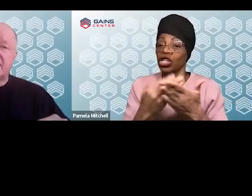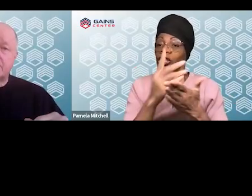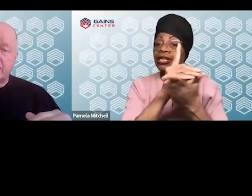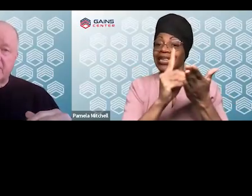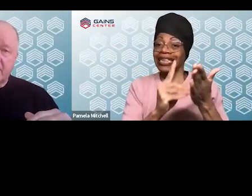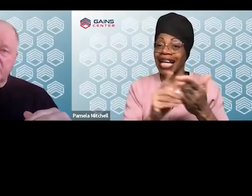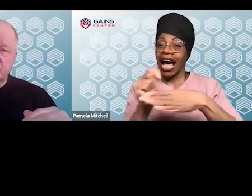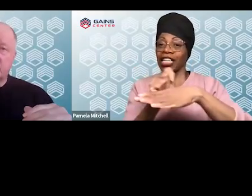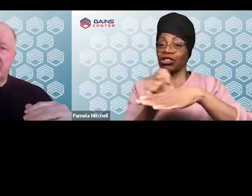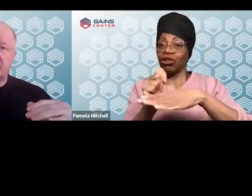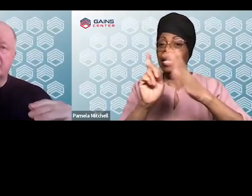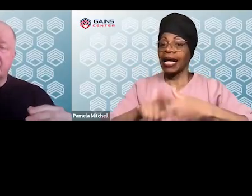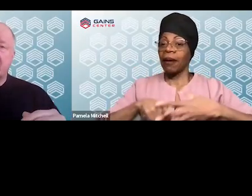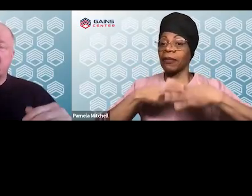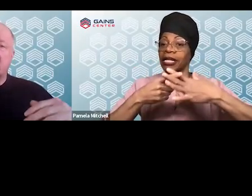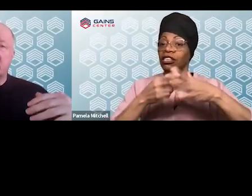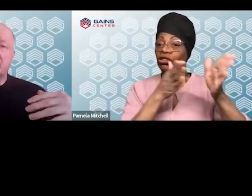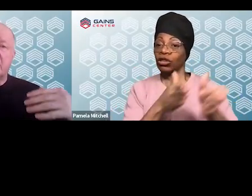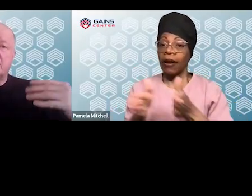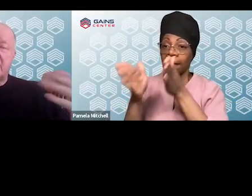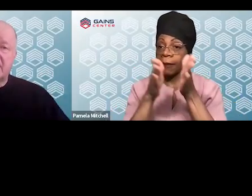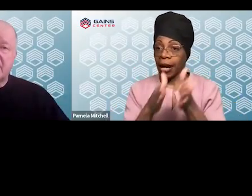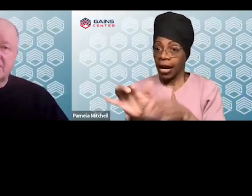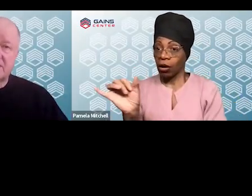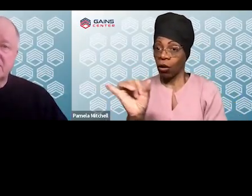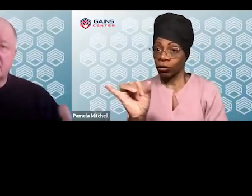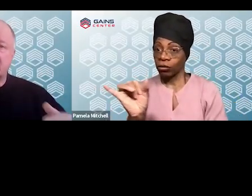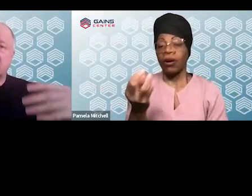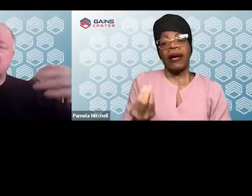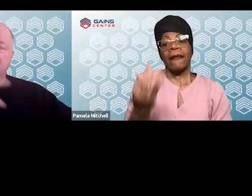and implementation plan. In many cases,